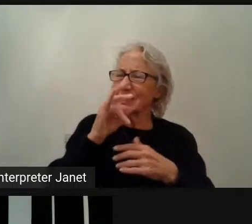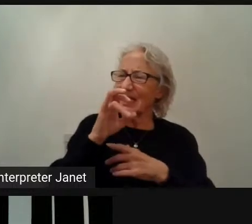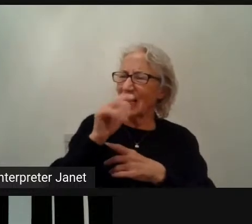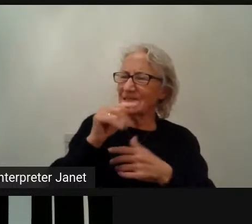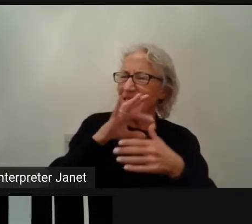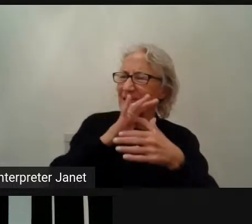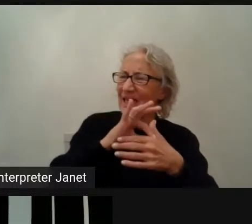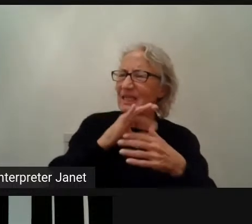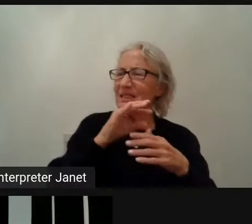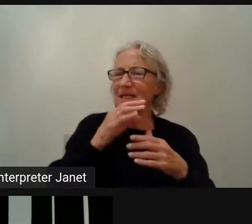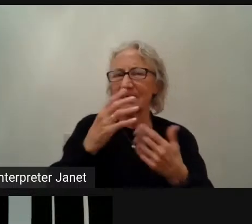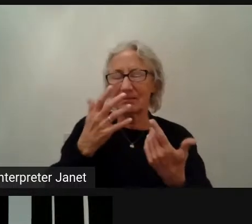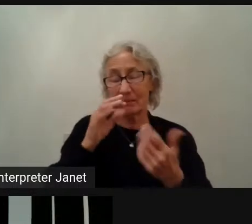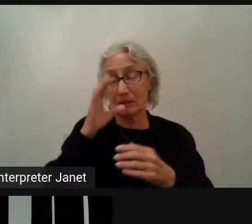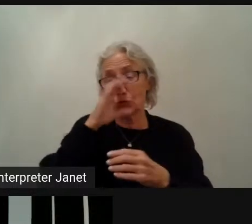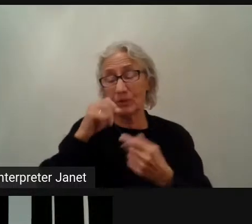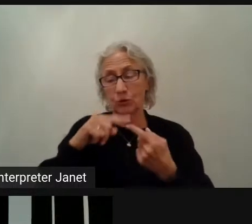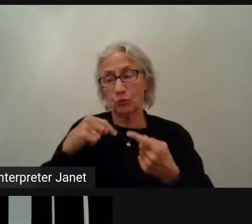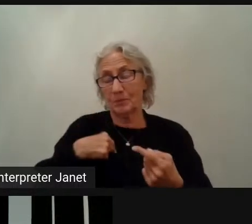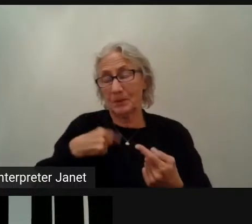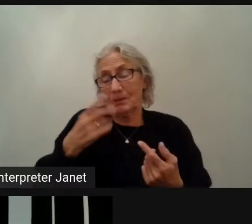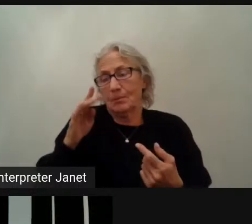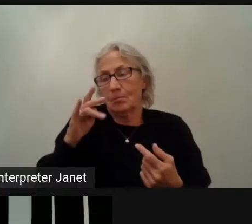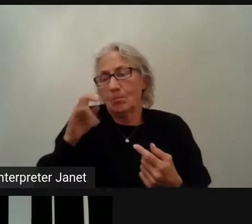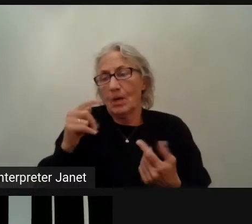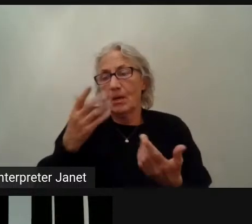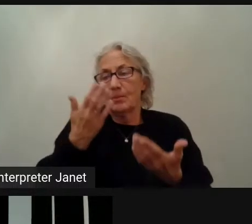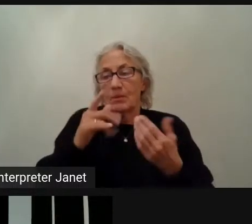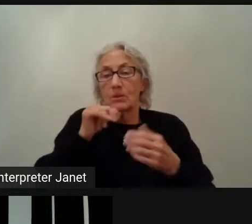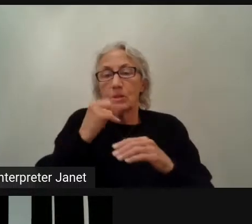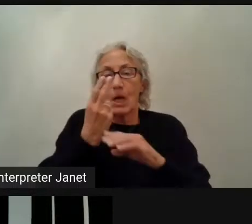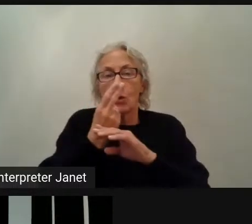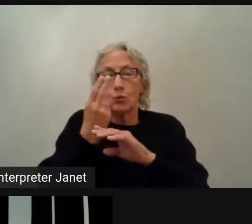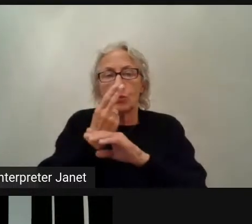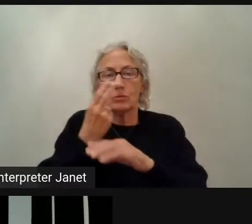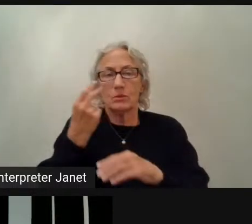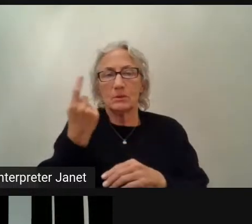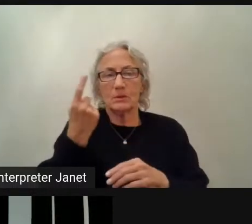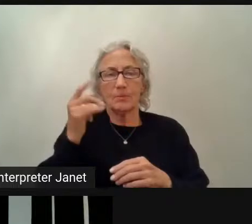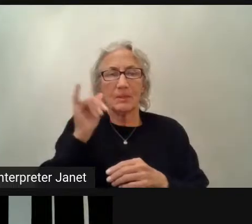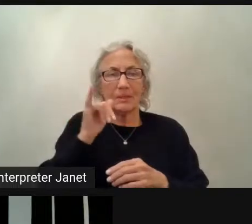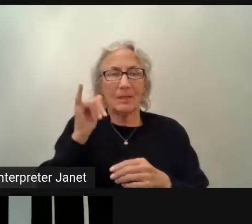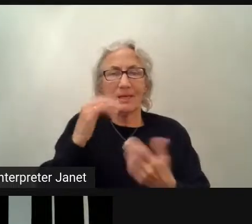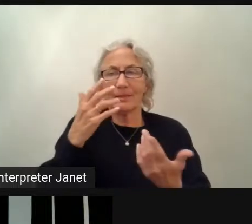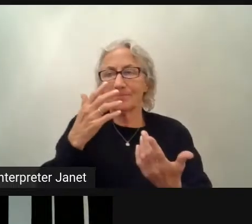not using how the content is marked up which is strange to me.